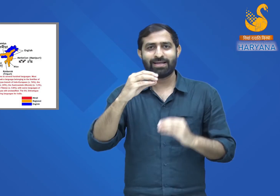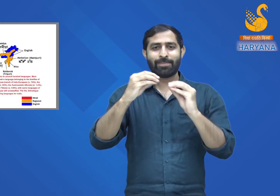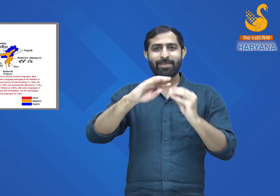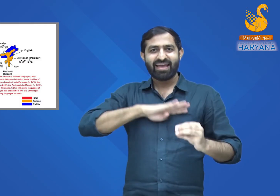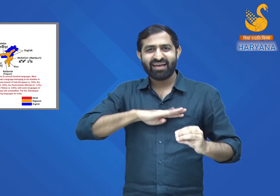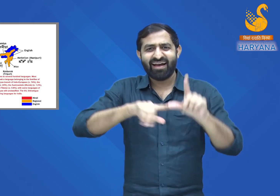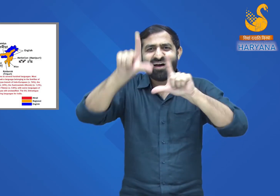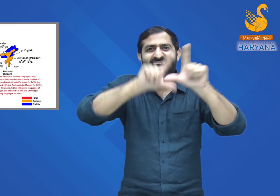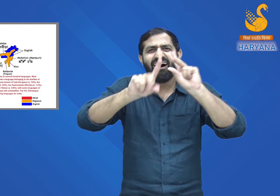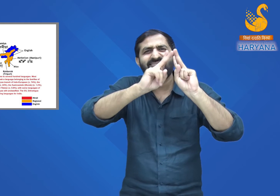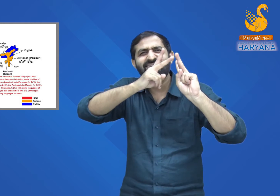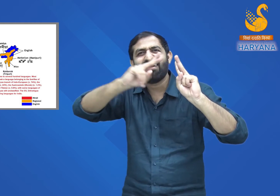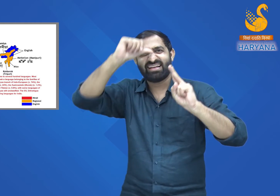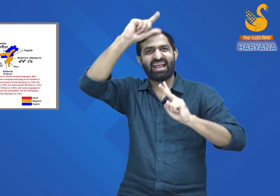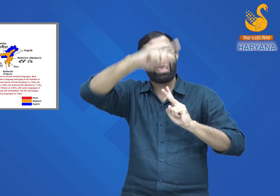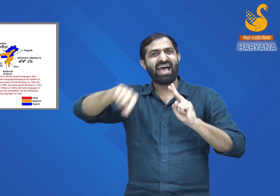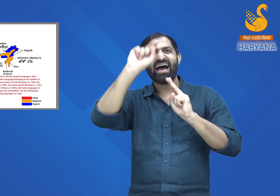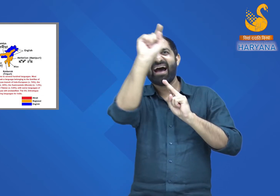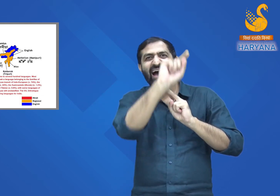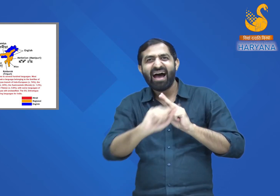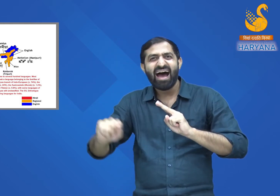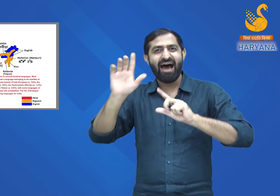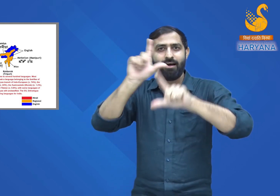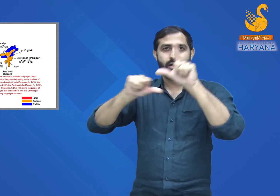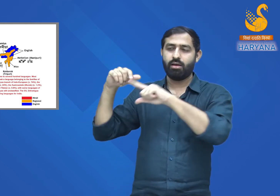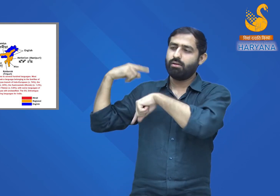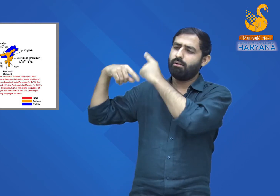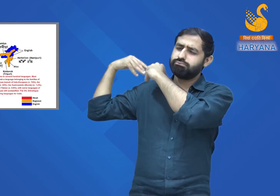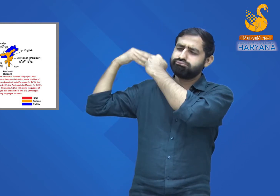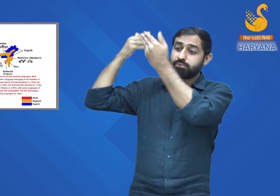by different groups of people like hindi, gujarati, marathi, and many other languages.